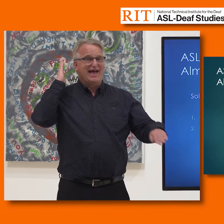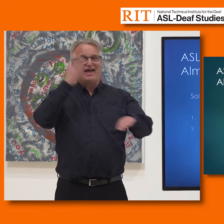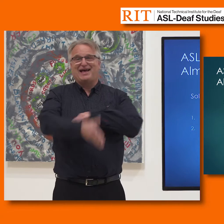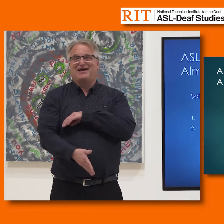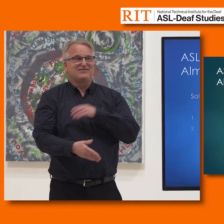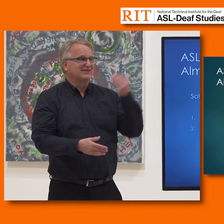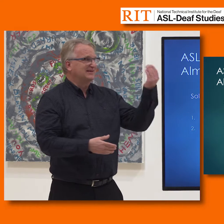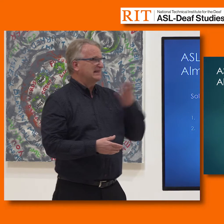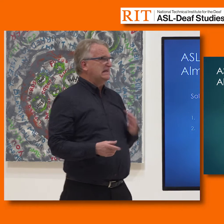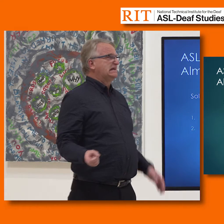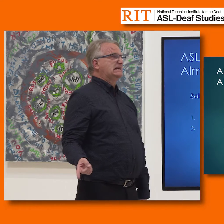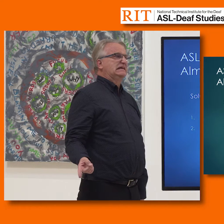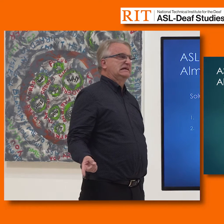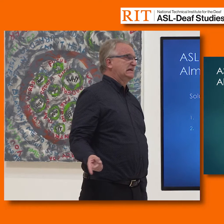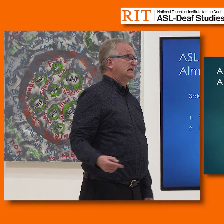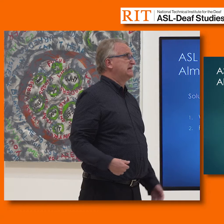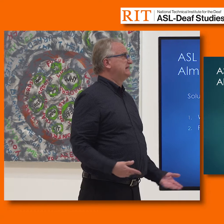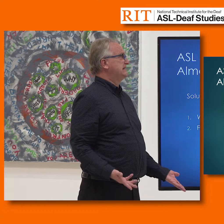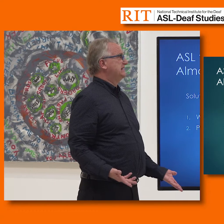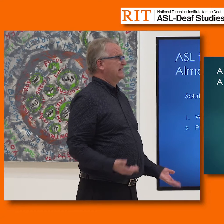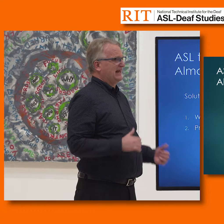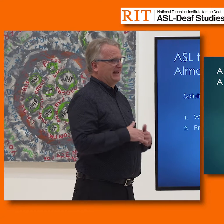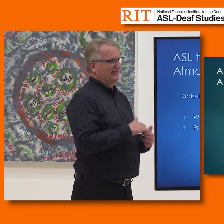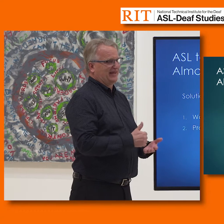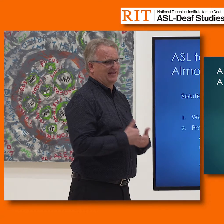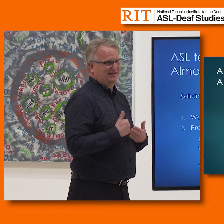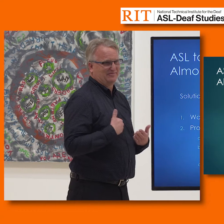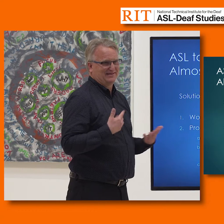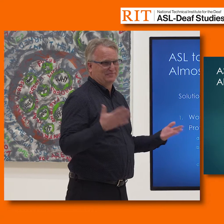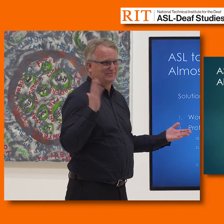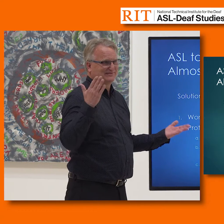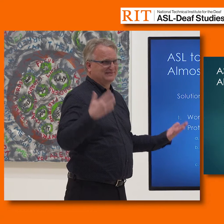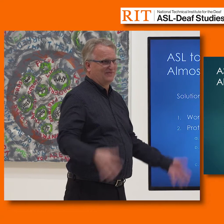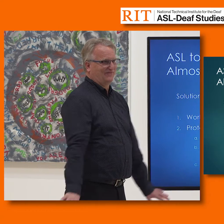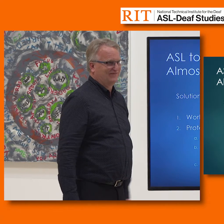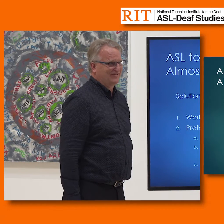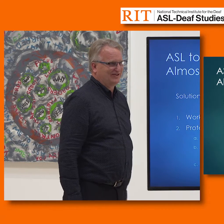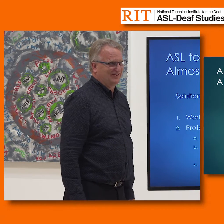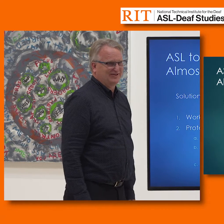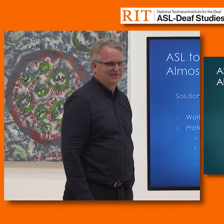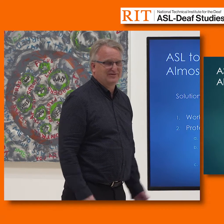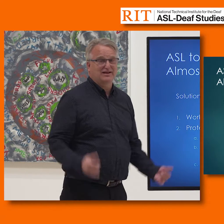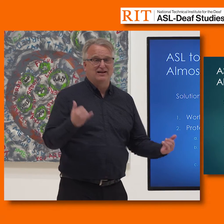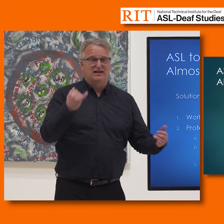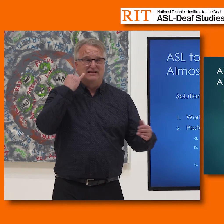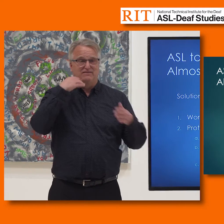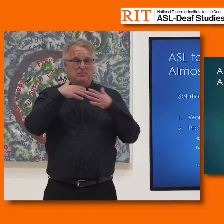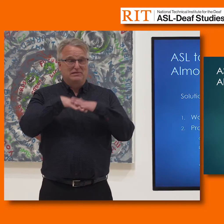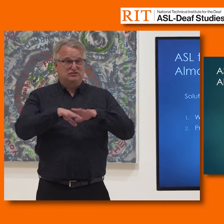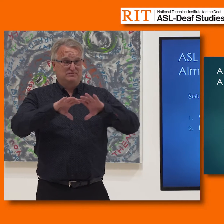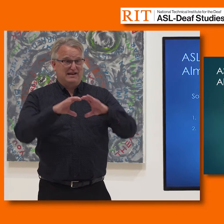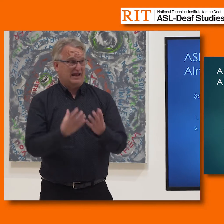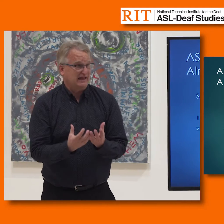I'd much rather have that kind of verification than have no idea what's going on in the representation of my work.